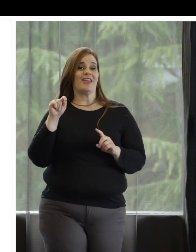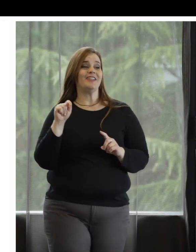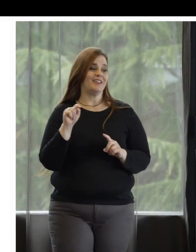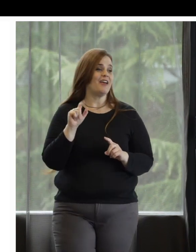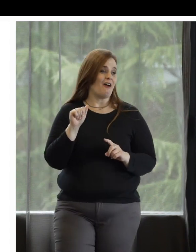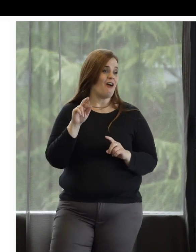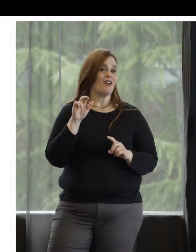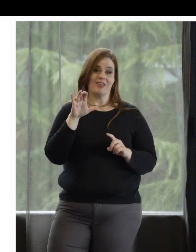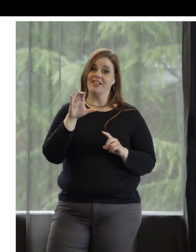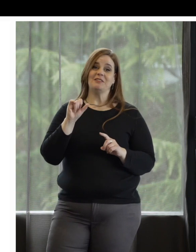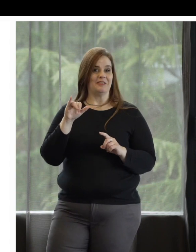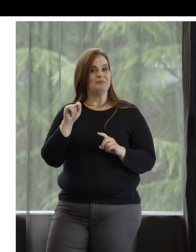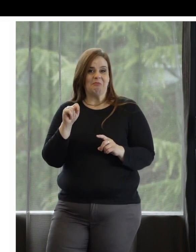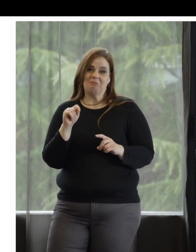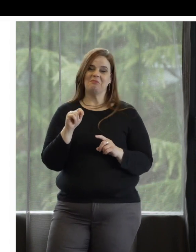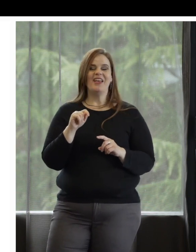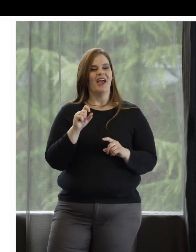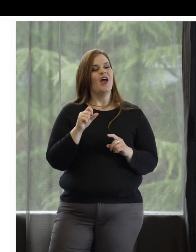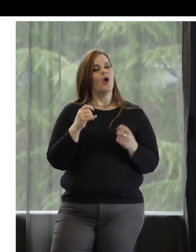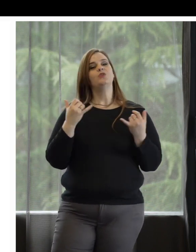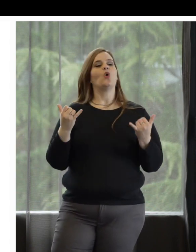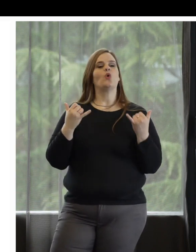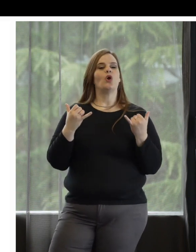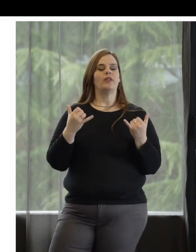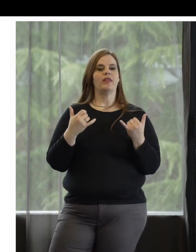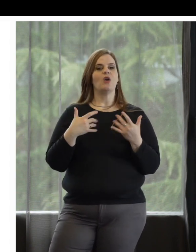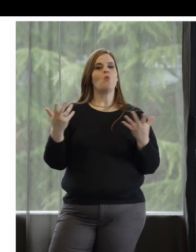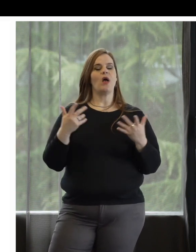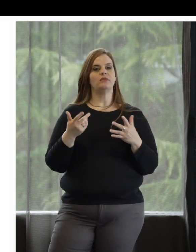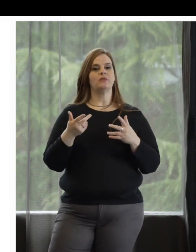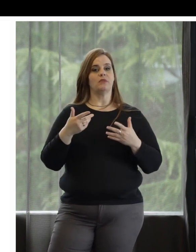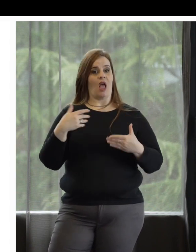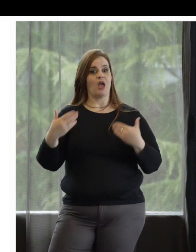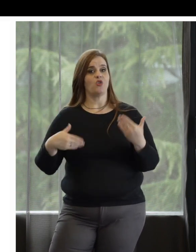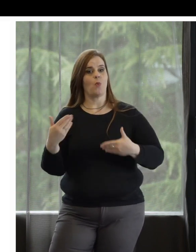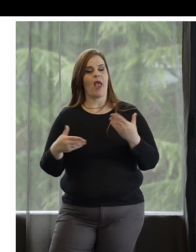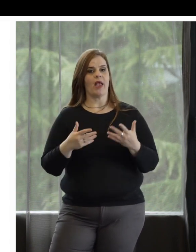underway is an effort to update the ARC